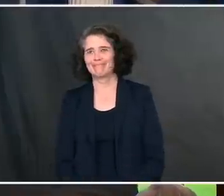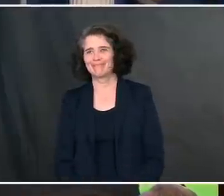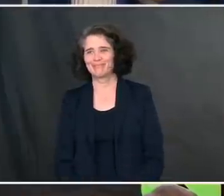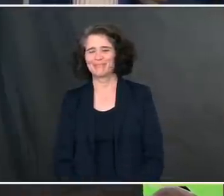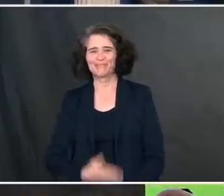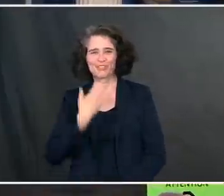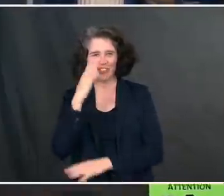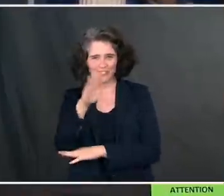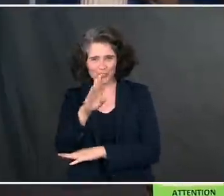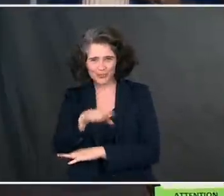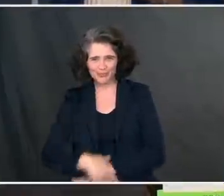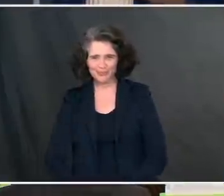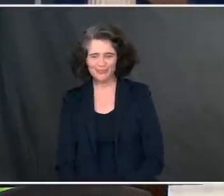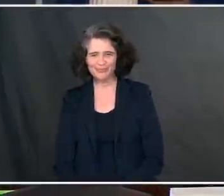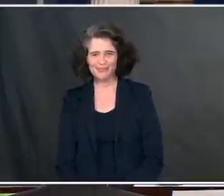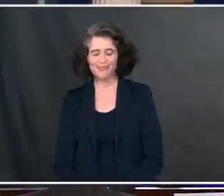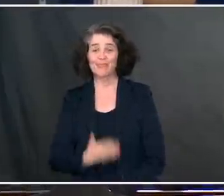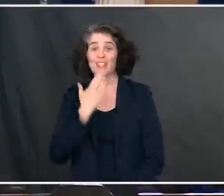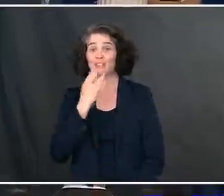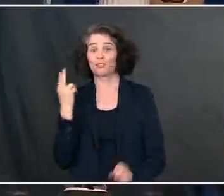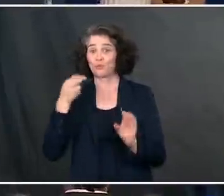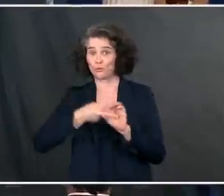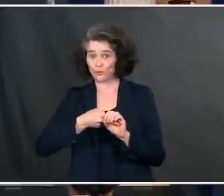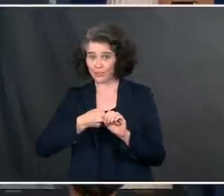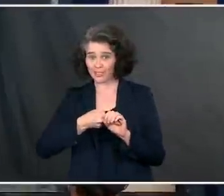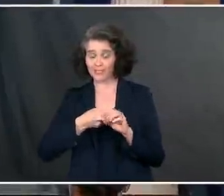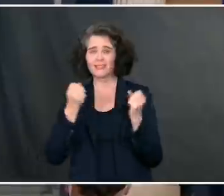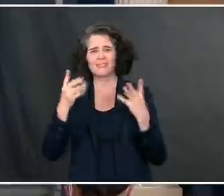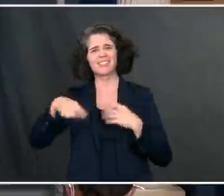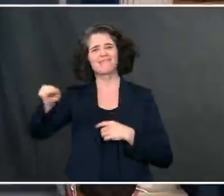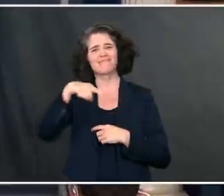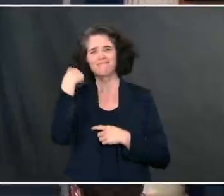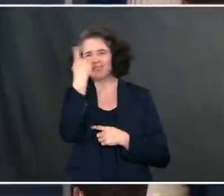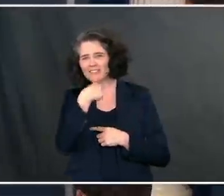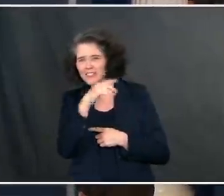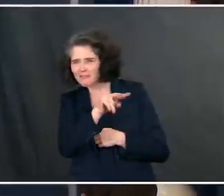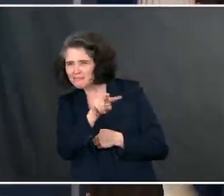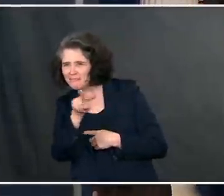Ms. Psaki: Good afternoon. Thank you for joining us today. Many familiar faces from yesterday back again.